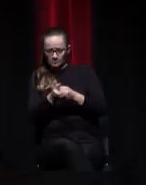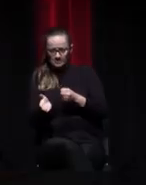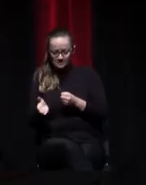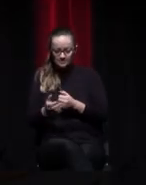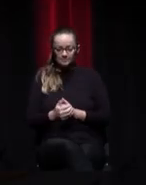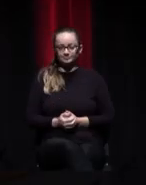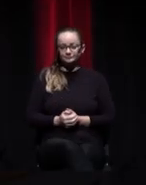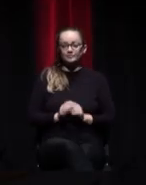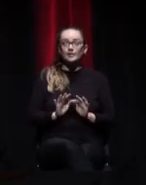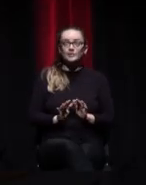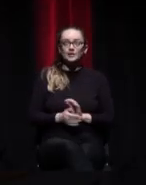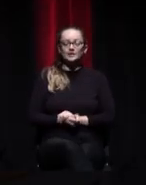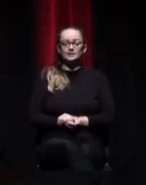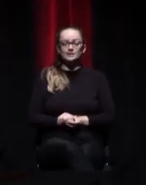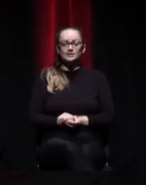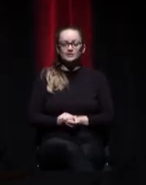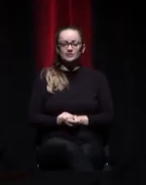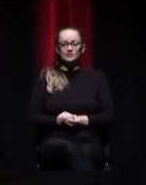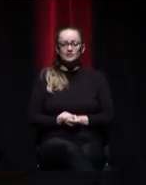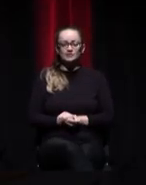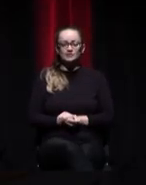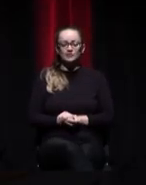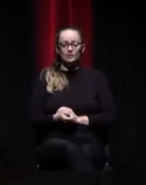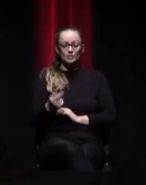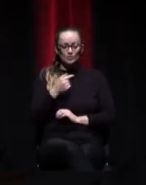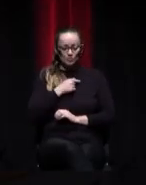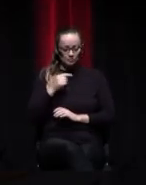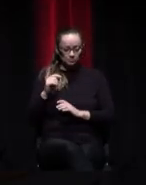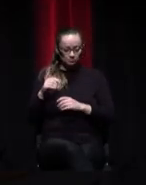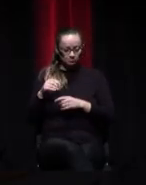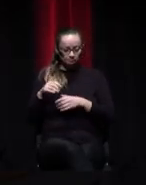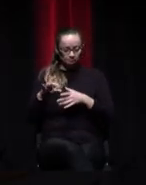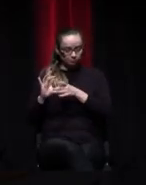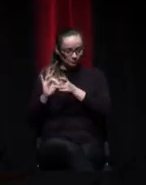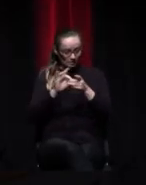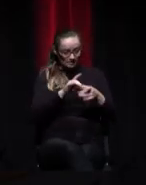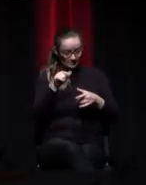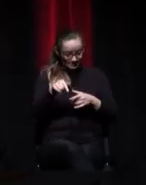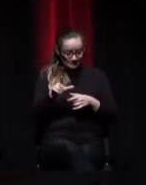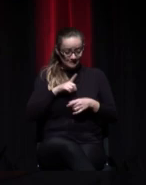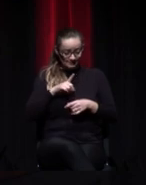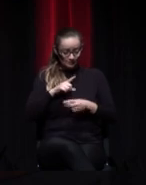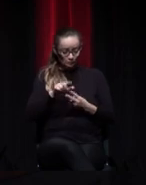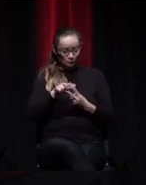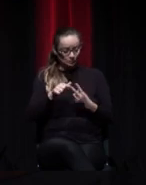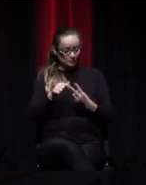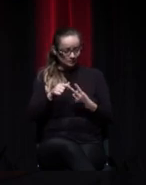Faced with such a scenario, there are two not predictable reactions.